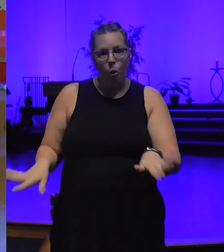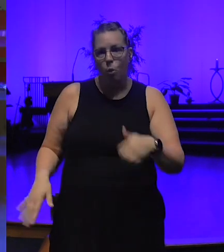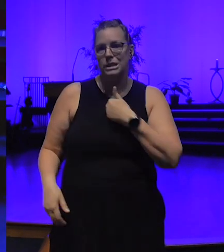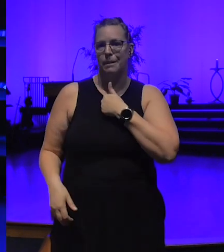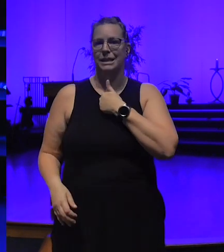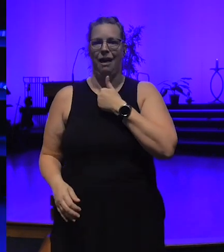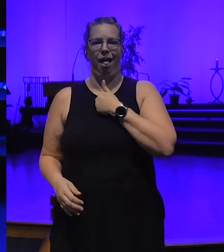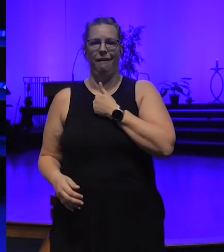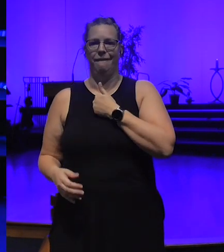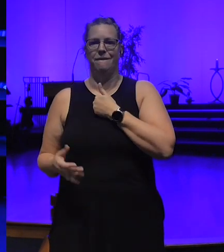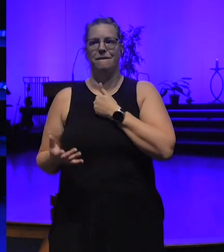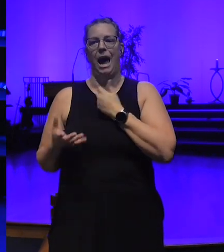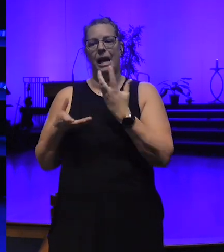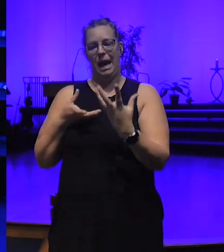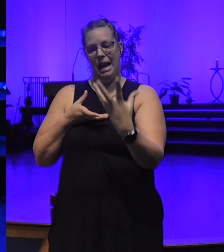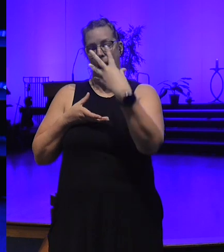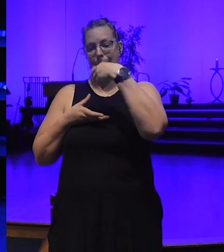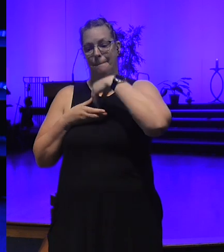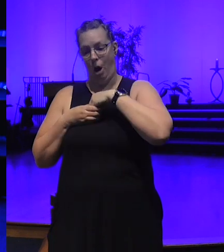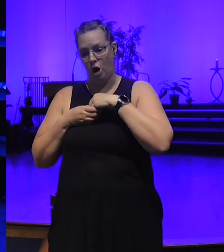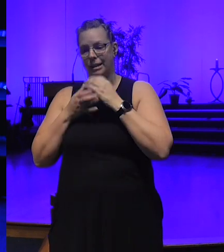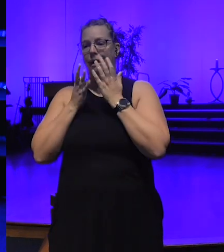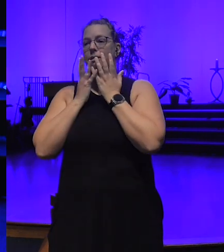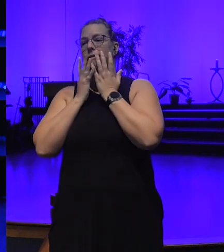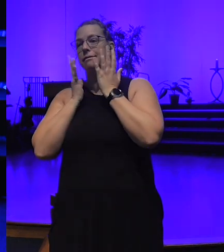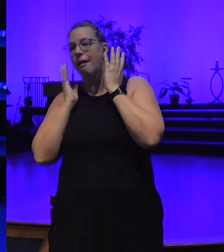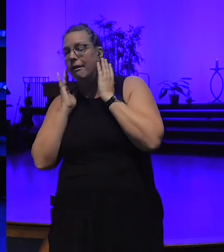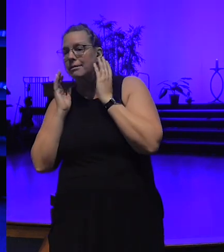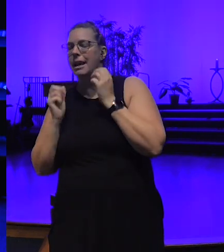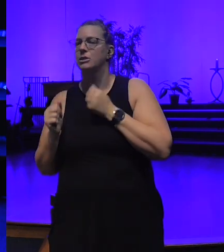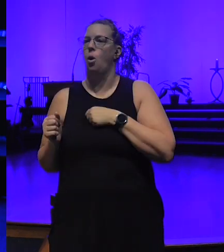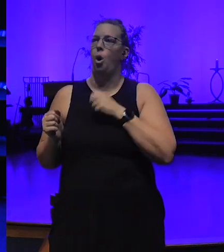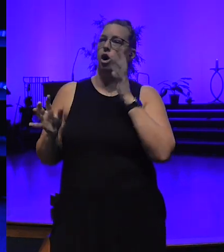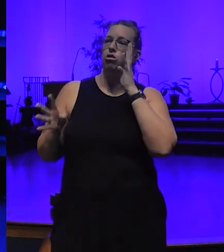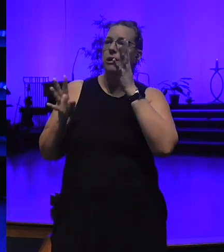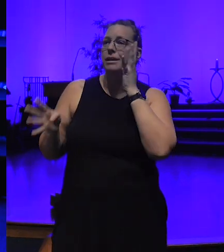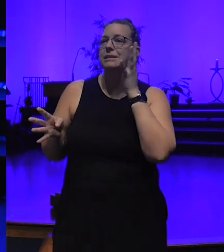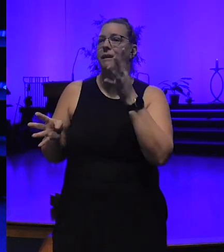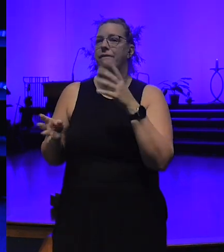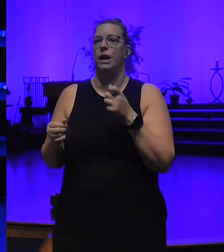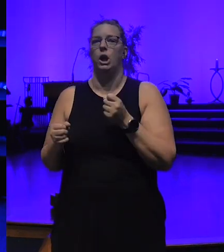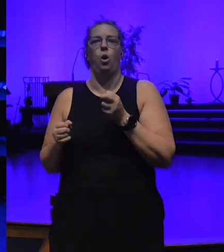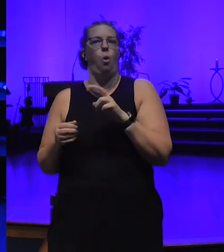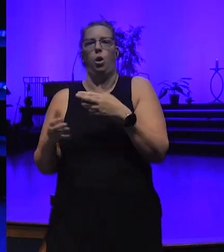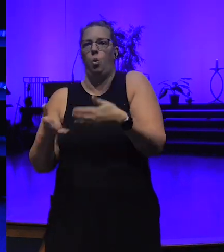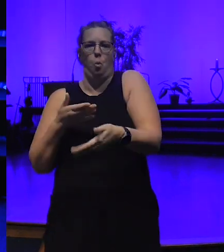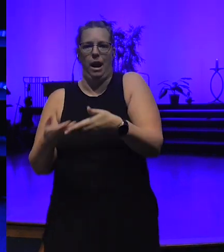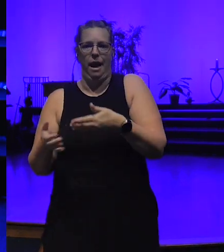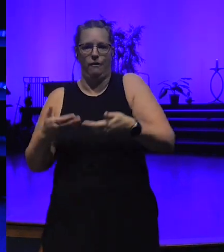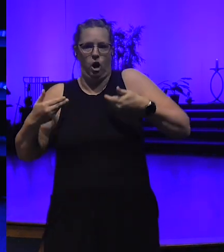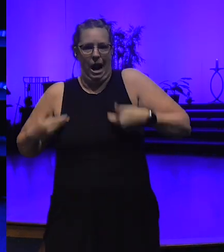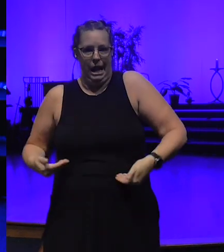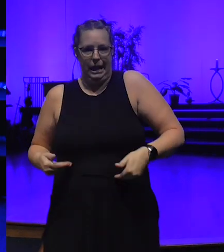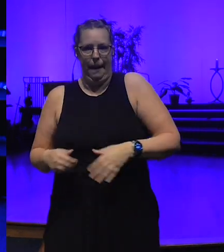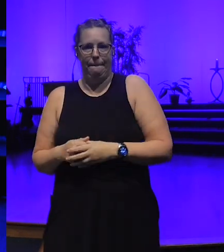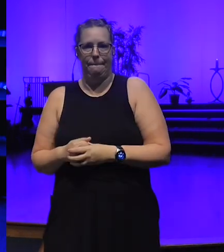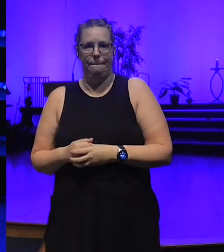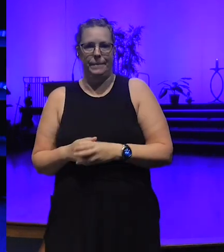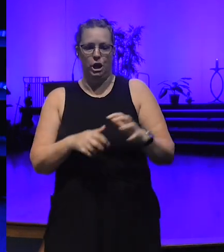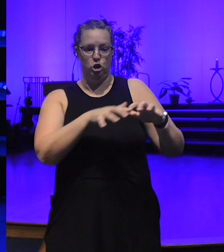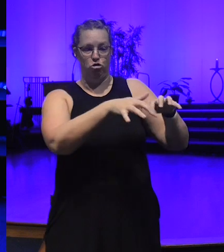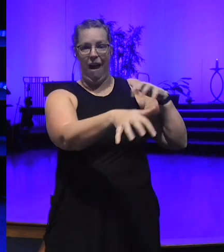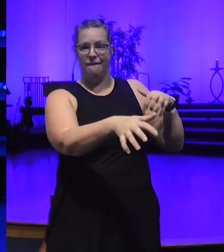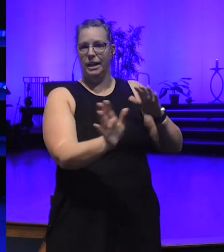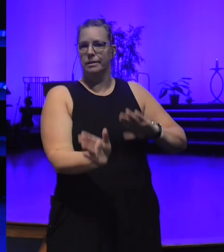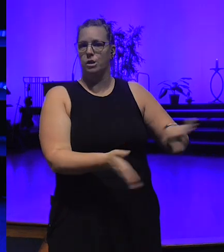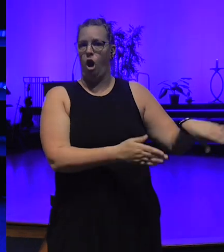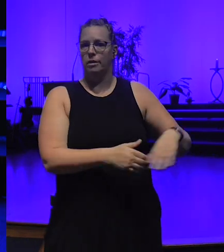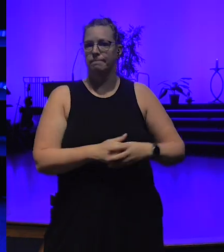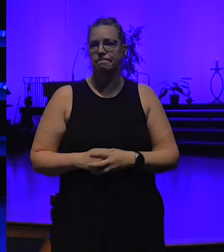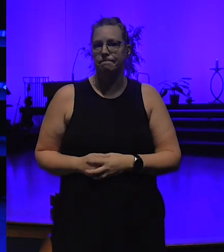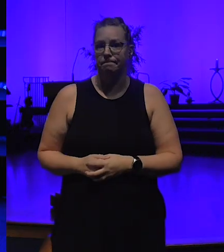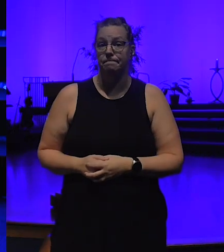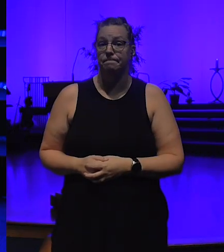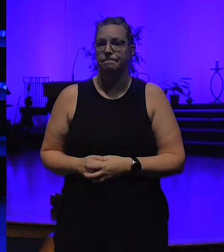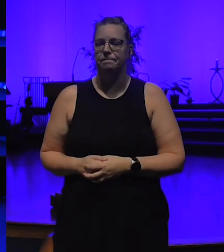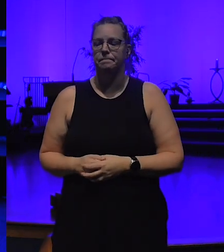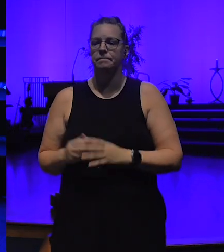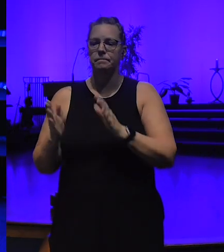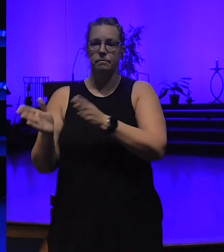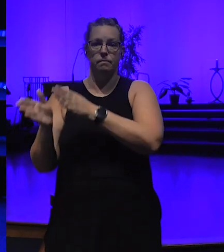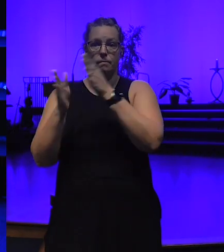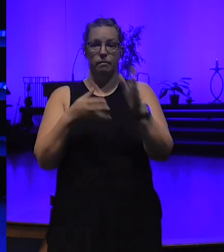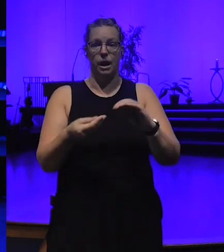I embody the kindness or the creativity or the listening that I am traffic gone next I may not